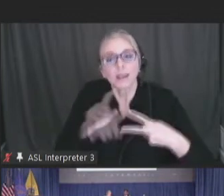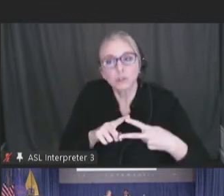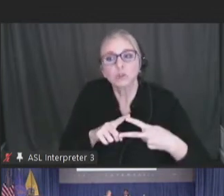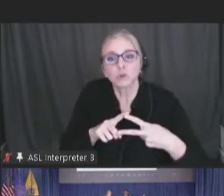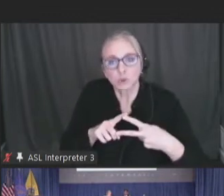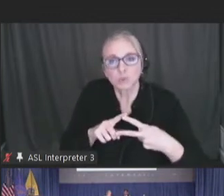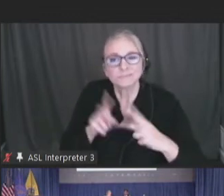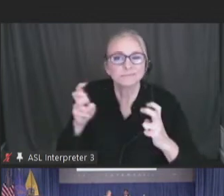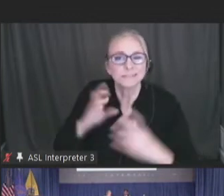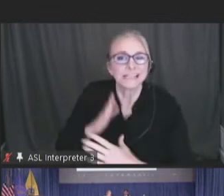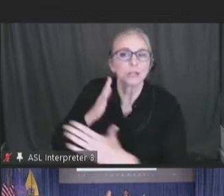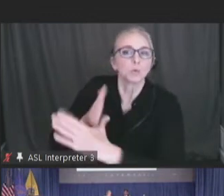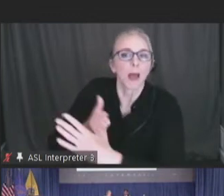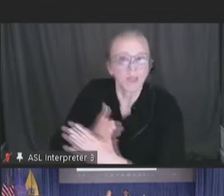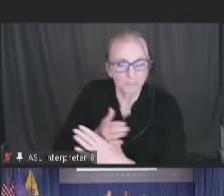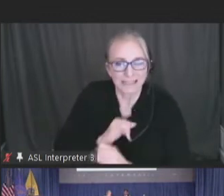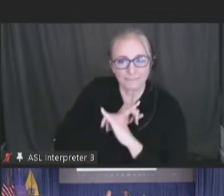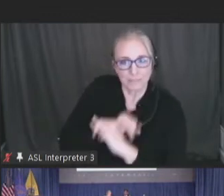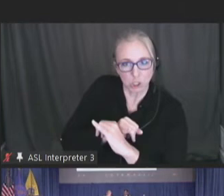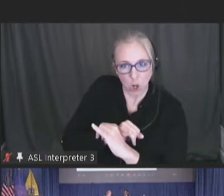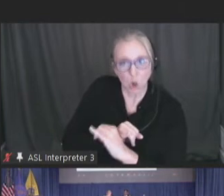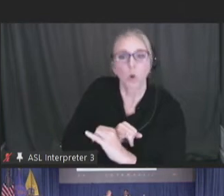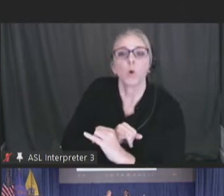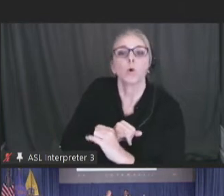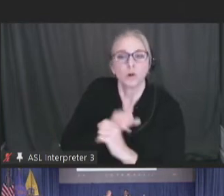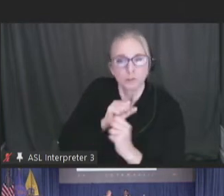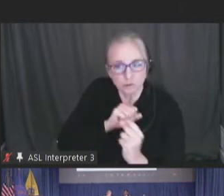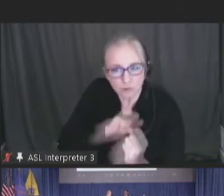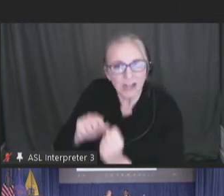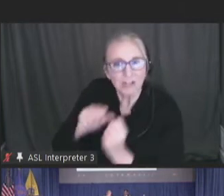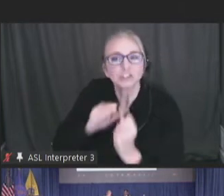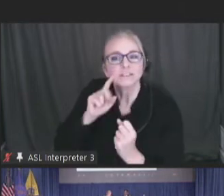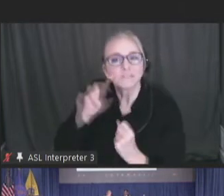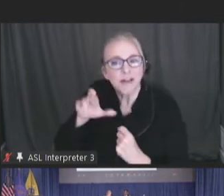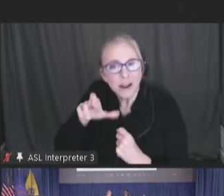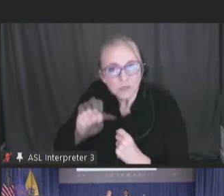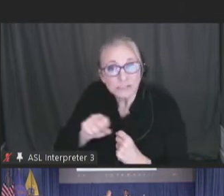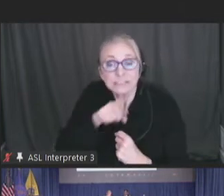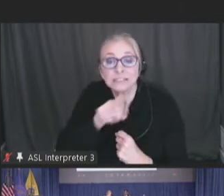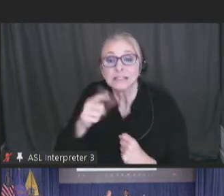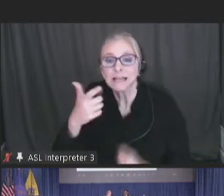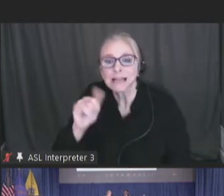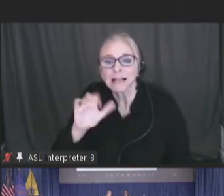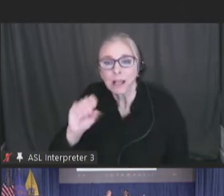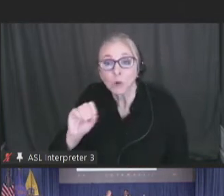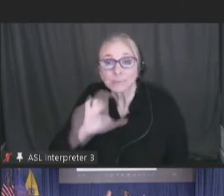the immune evasion strategies of the virus. And I point out here it's glycoprotein C and E. Now,